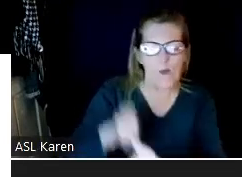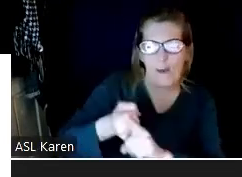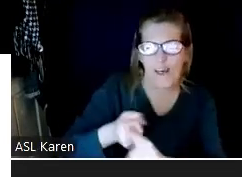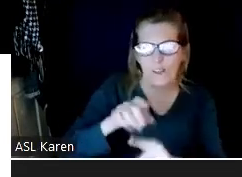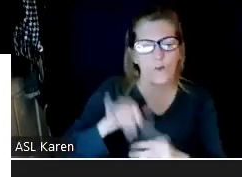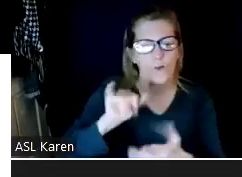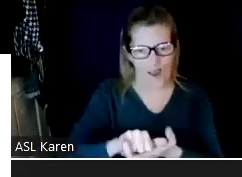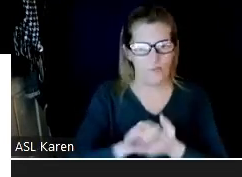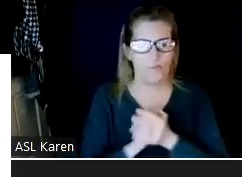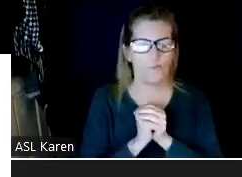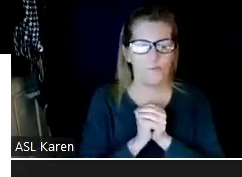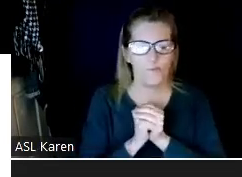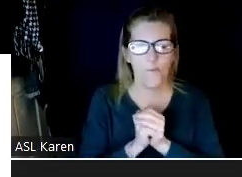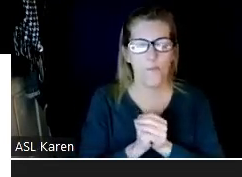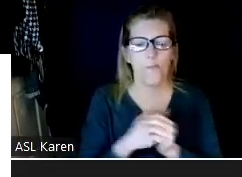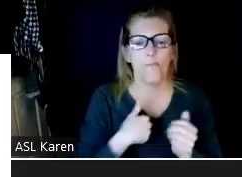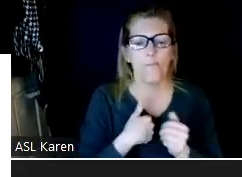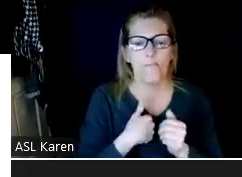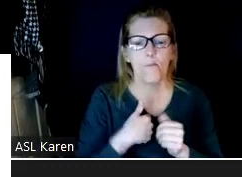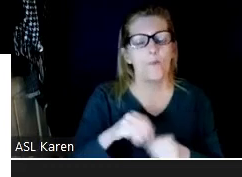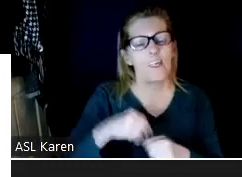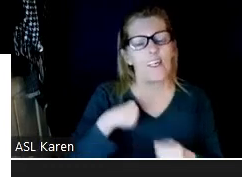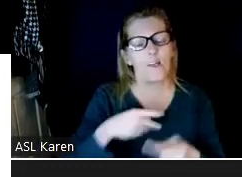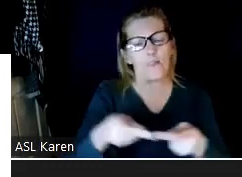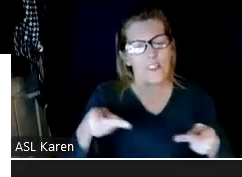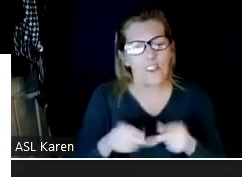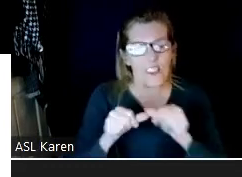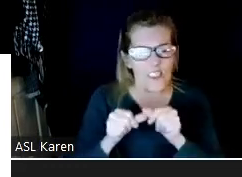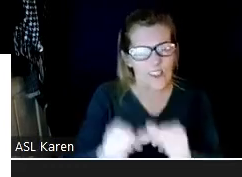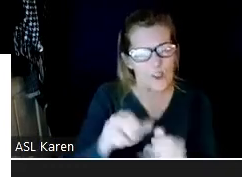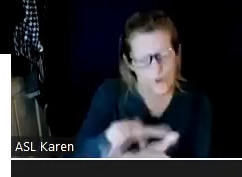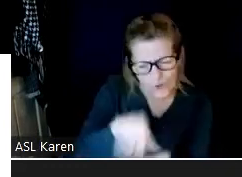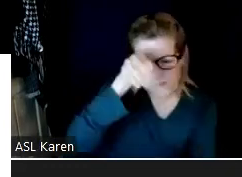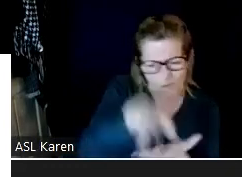15:16:15 We're in a, we're in a position of continuous learning, and recognizing these